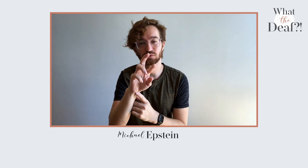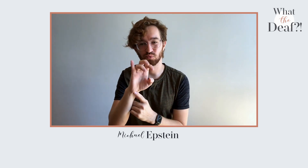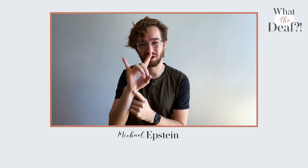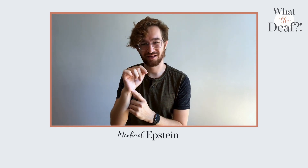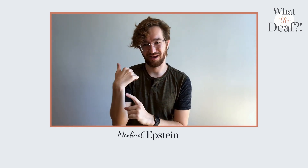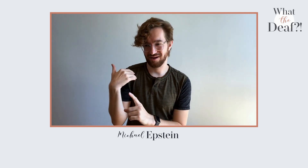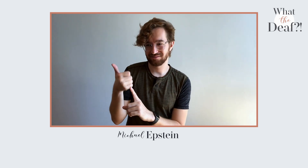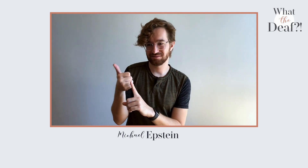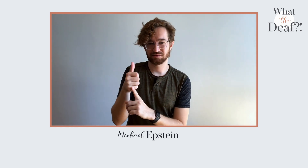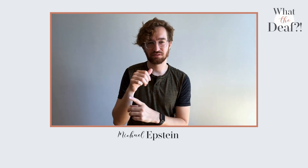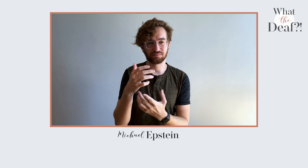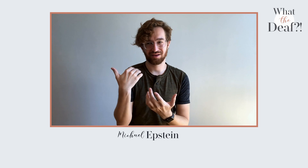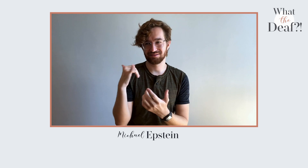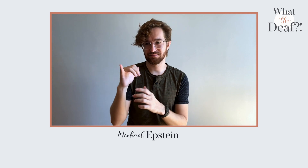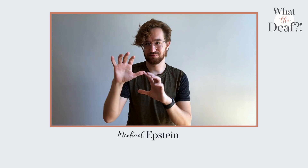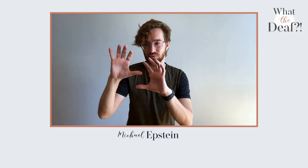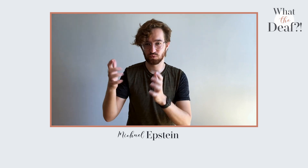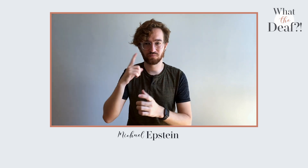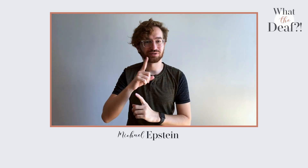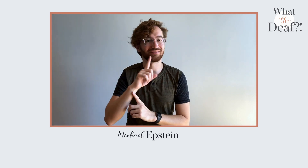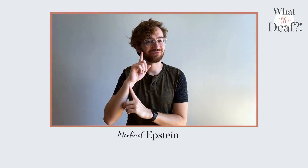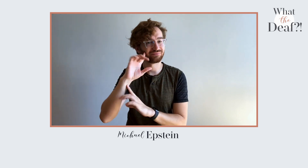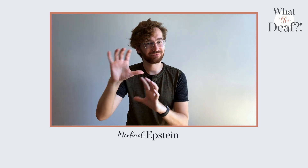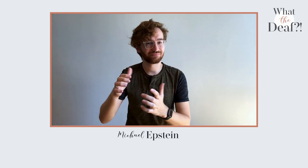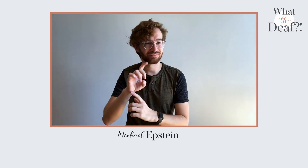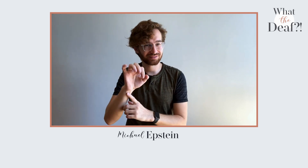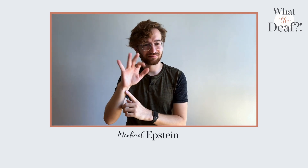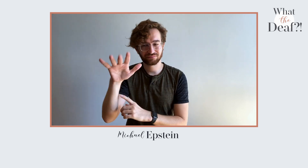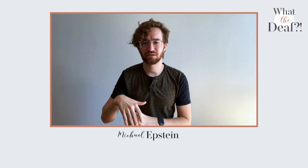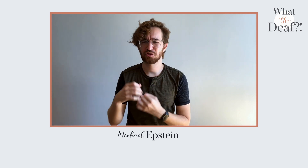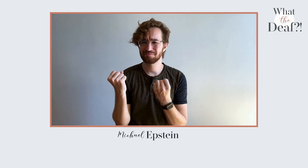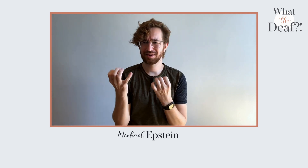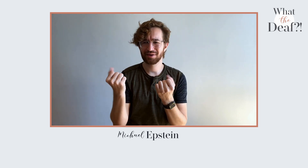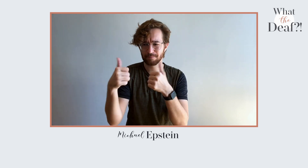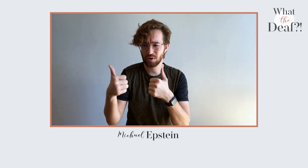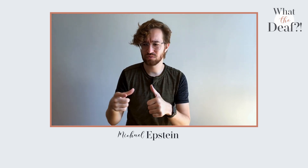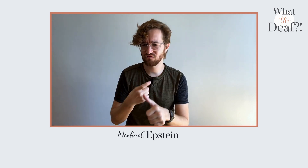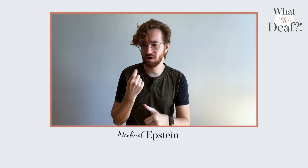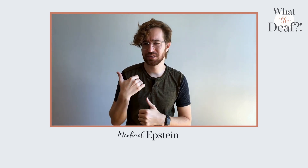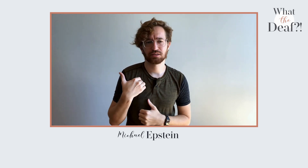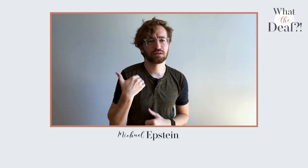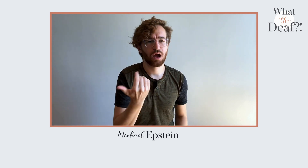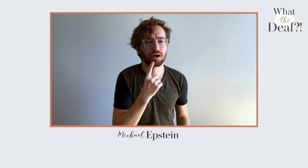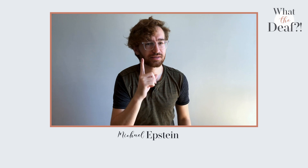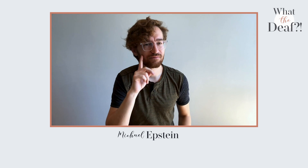Reddit has their own group for deaf individuals. And there's a lot of posts from young deaf people